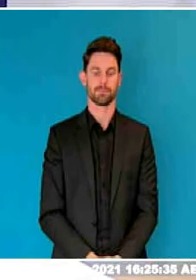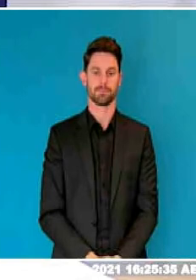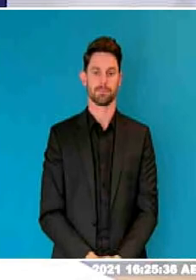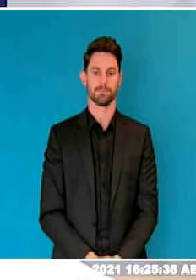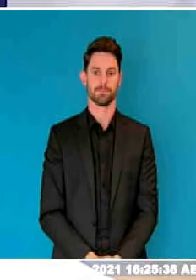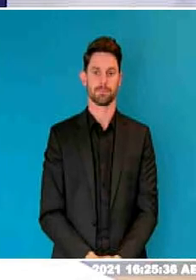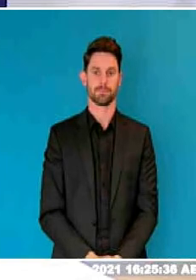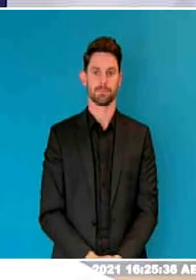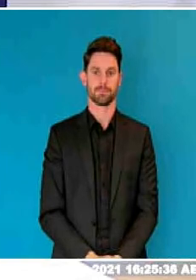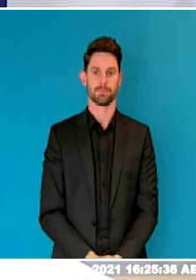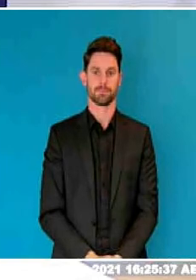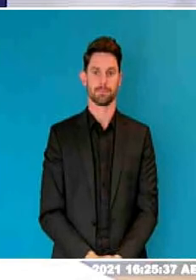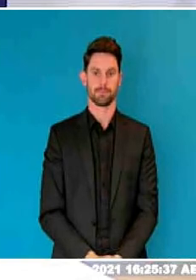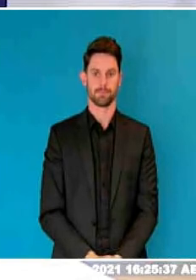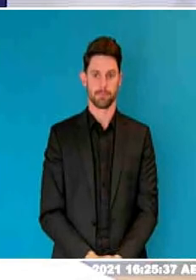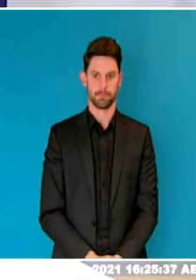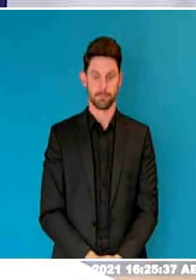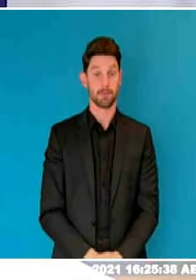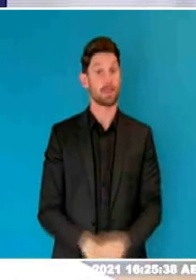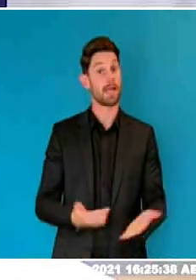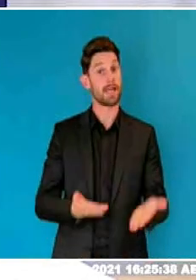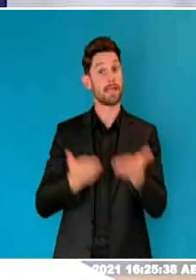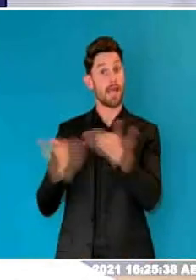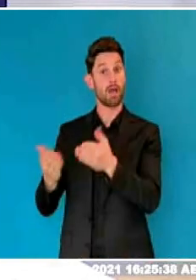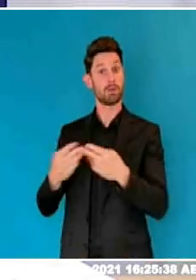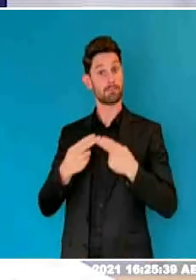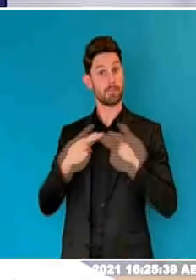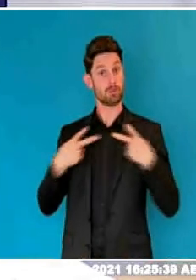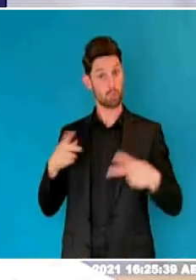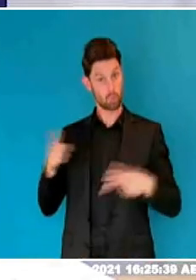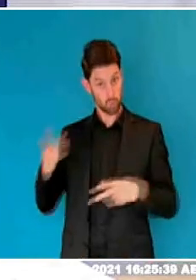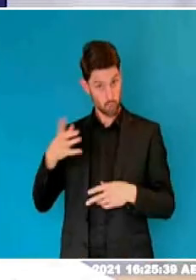Ms Dowsett, you want to tender some documents I assume?